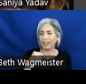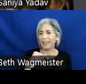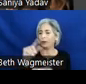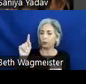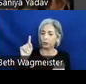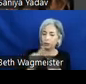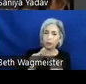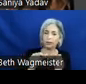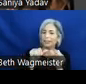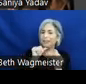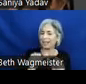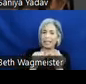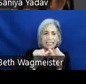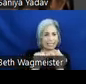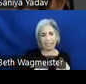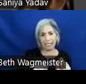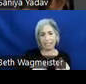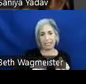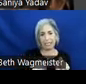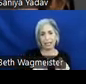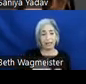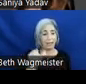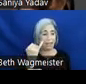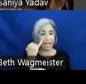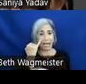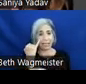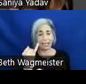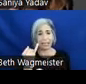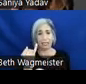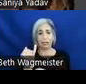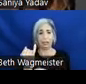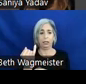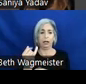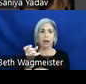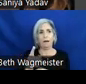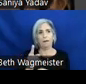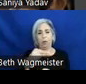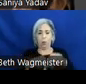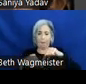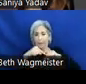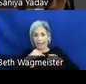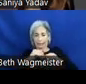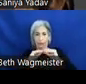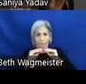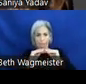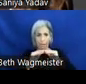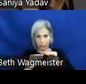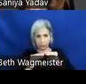idea doesn't even begin to tap into the idea with cost related going back and fixing an element, you know, if you go back, you fix that element, that is 100% of the cost of the first time rather